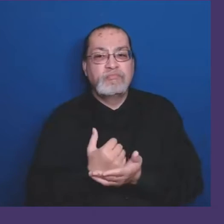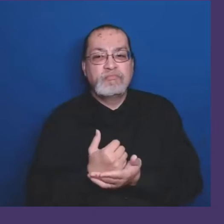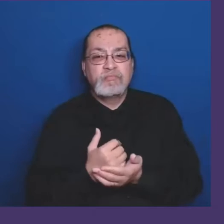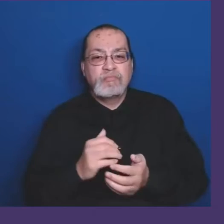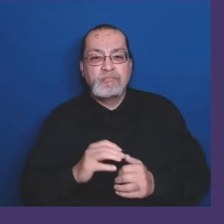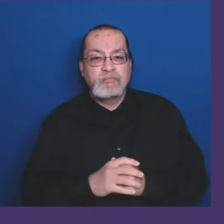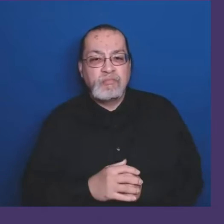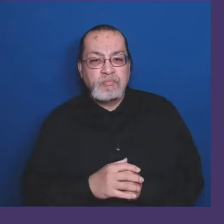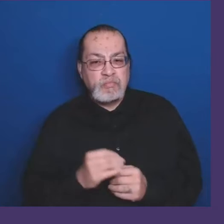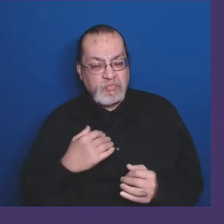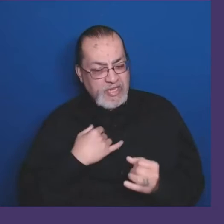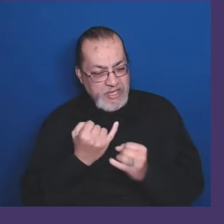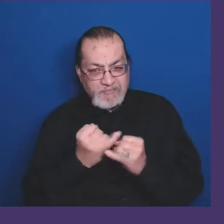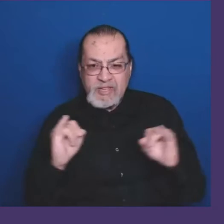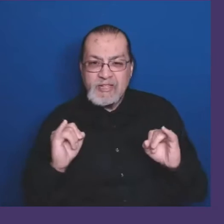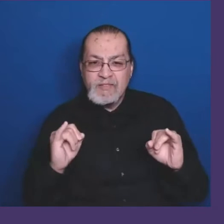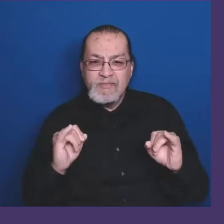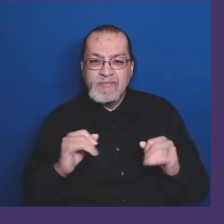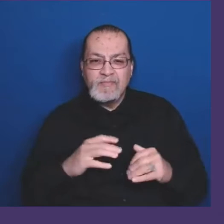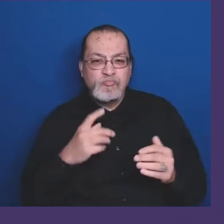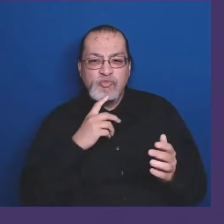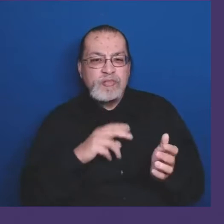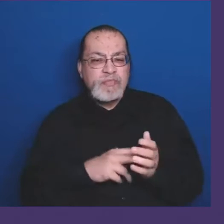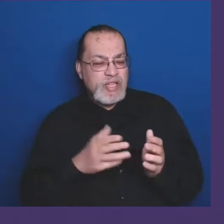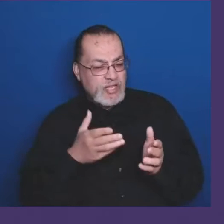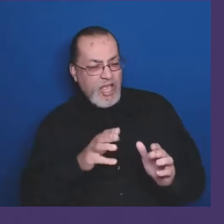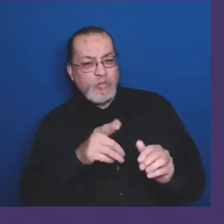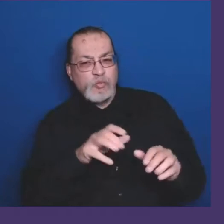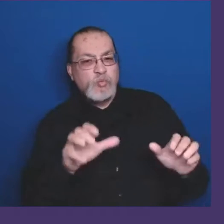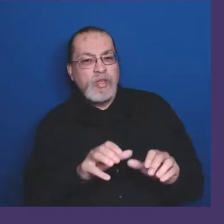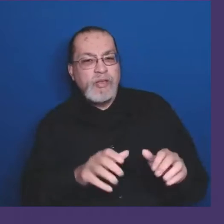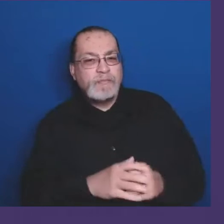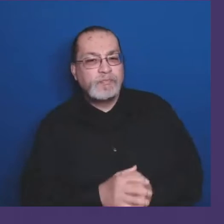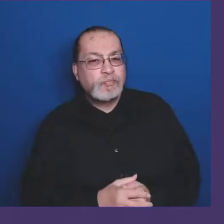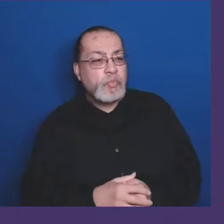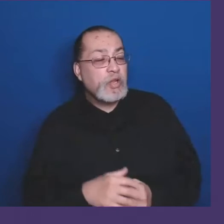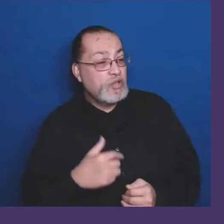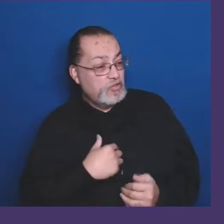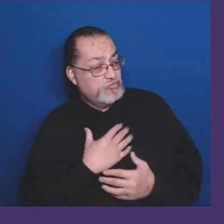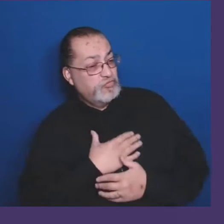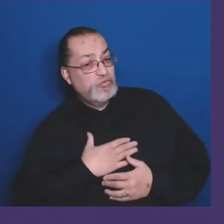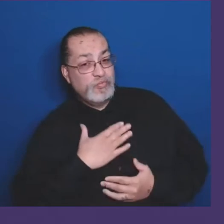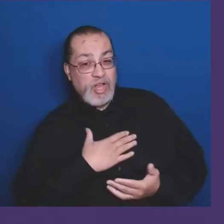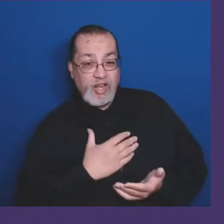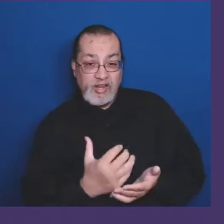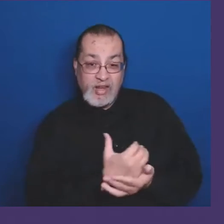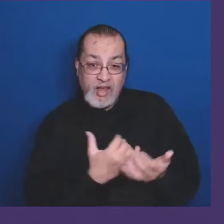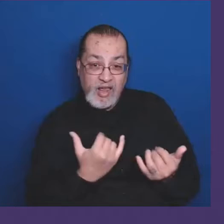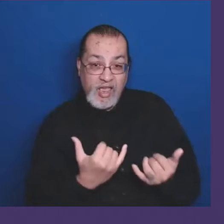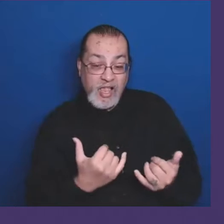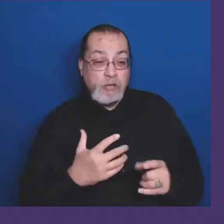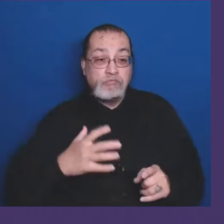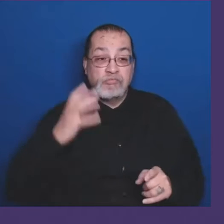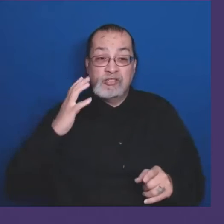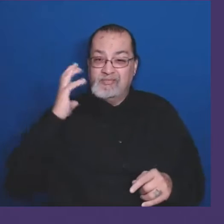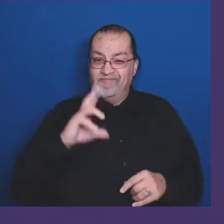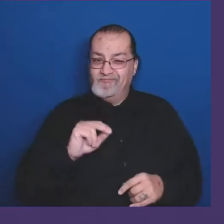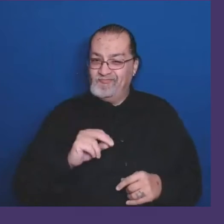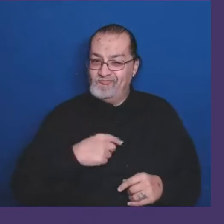Ilene Arenberg: I enjoy the wages now. I did not enjoy the wages back then in the era of sheltered workshops.